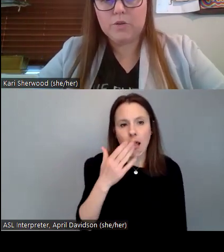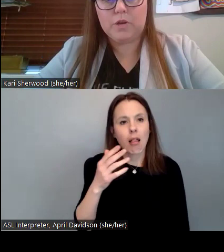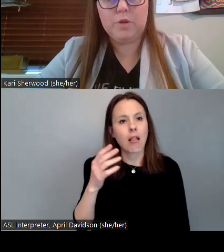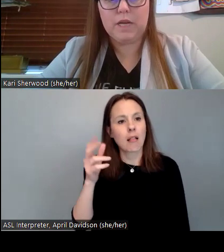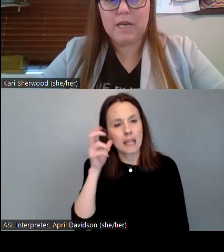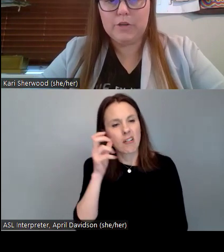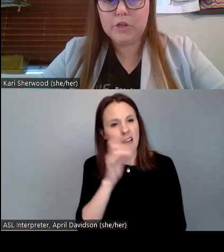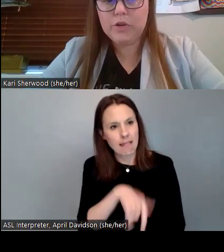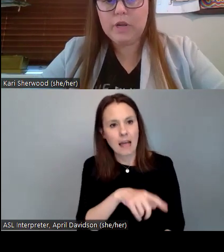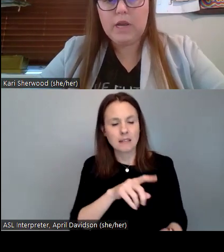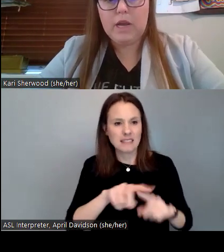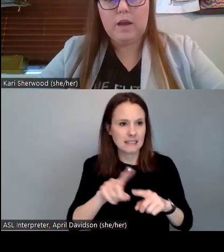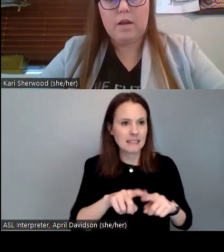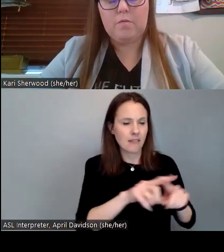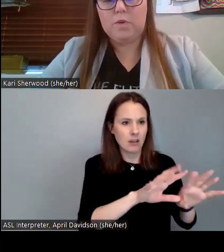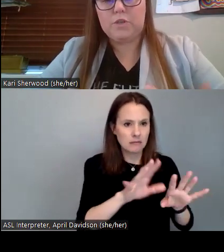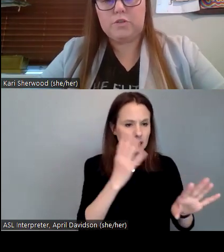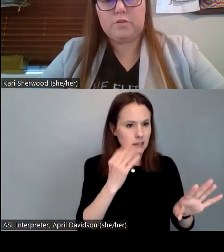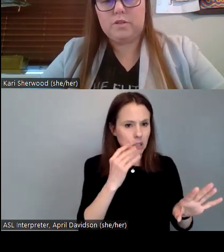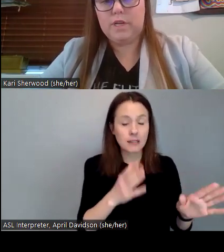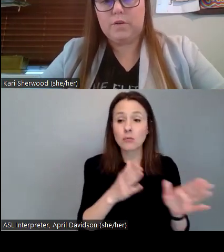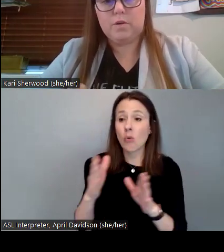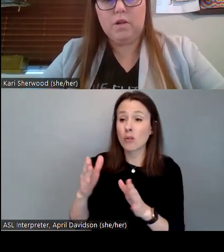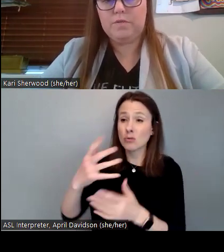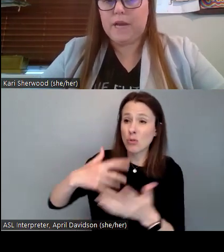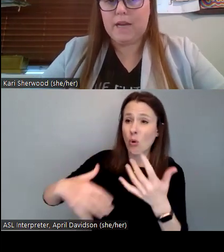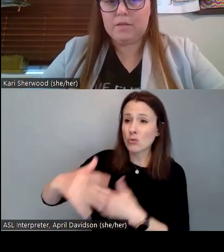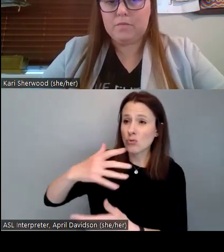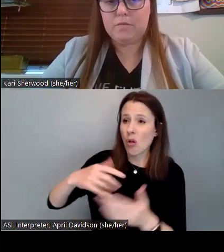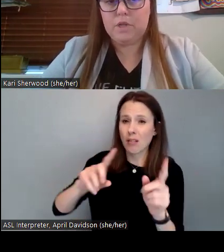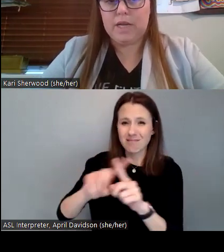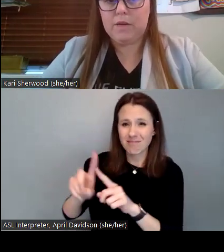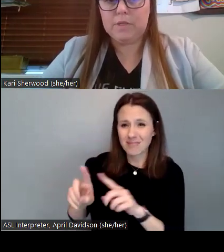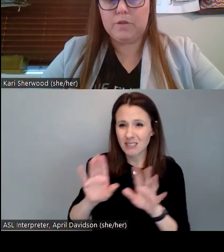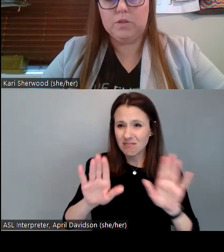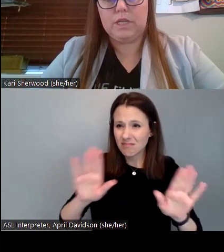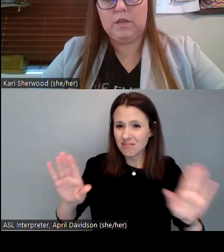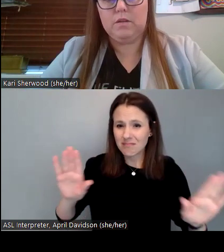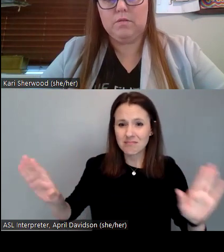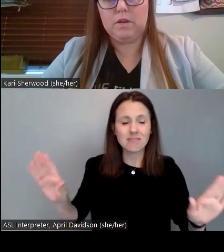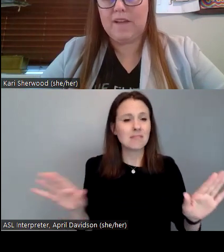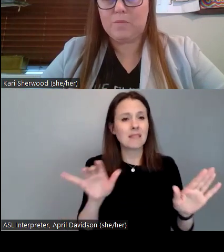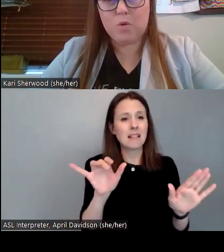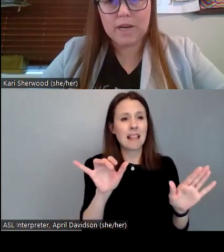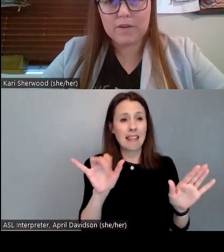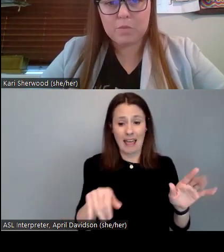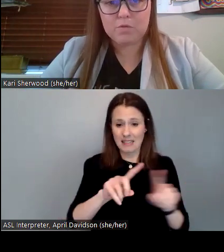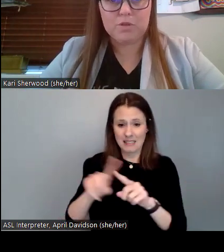or communication -- which, you know, all of that would likely result in having more negative emotions